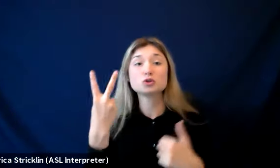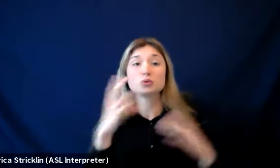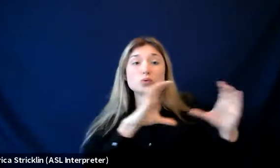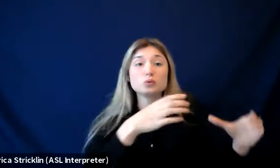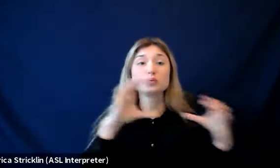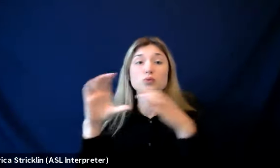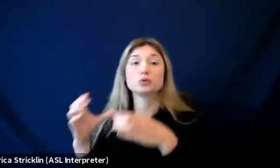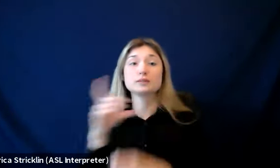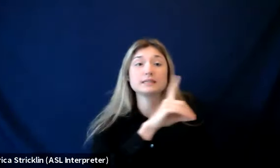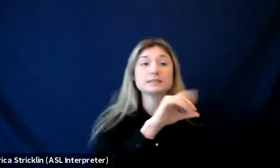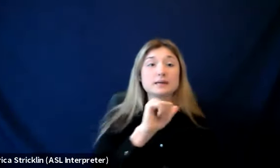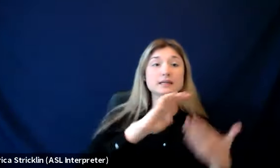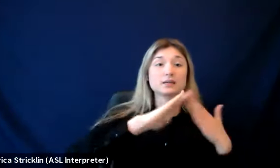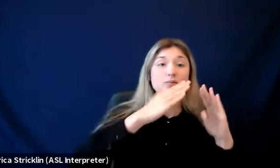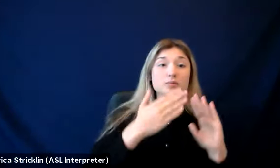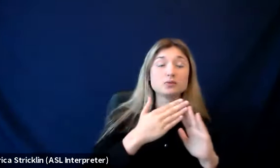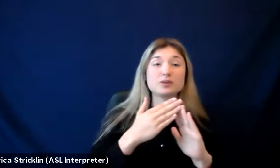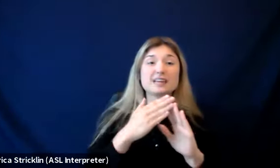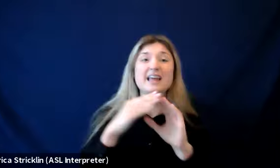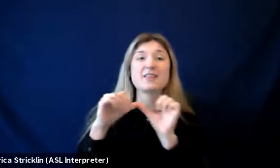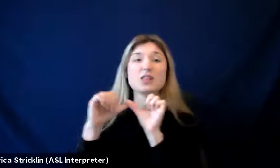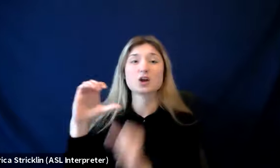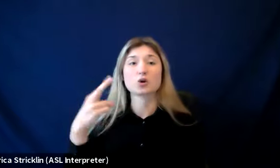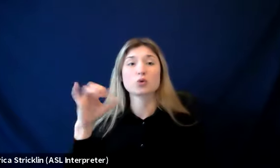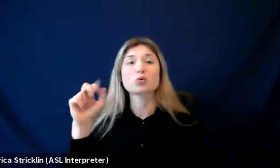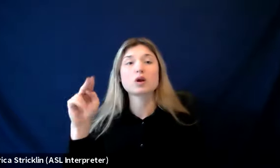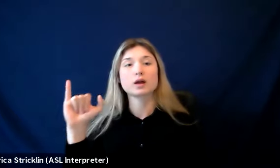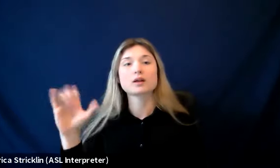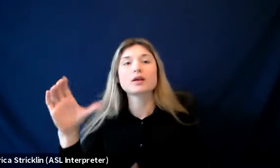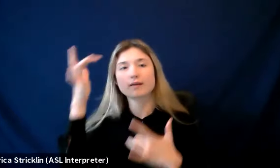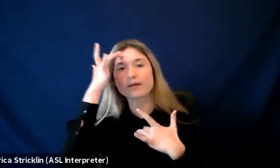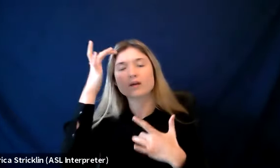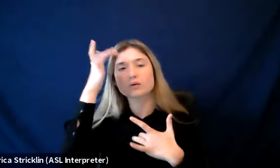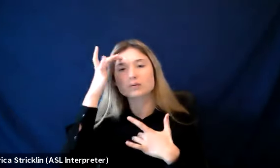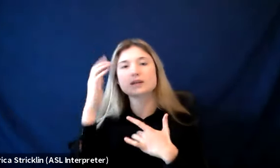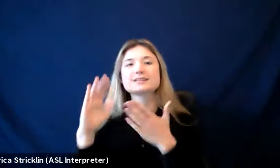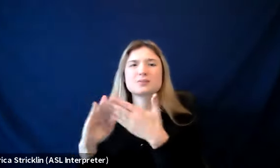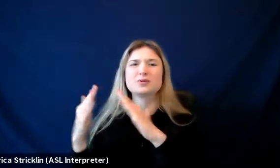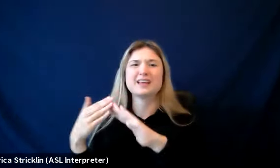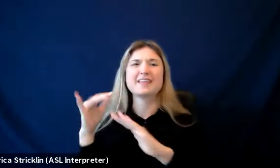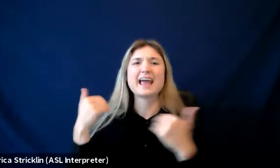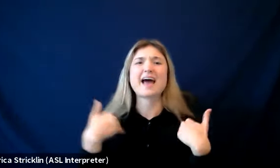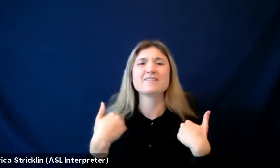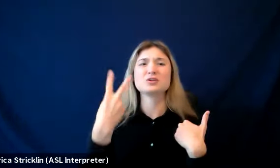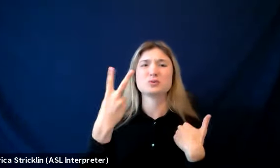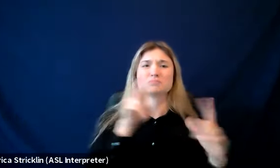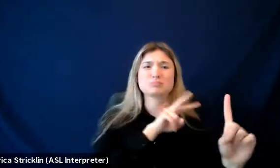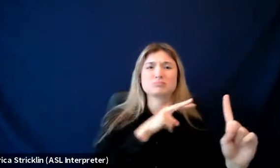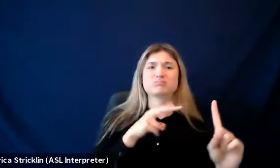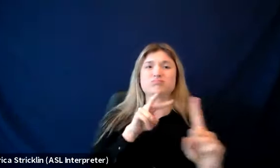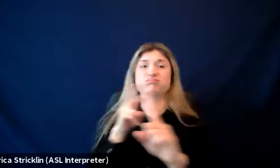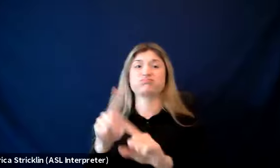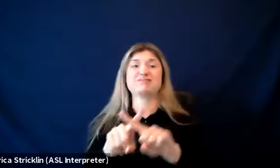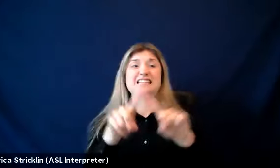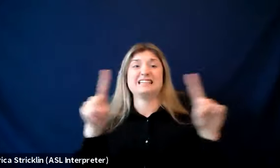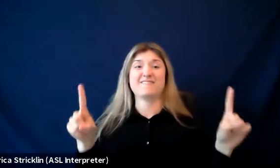and the chronic illness community and they're vastly different perspectives on language and how people identify between these two communities like in the disability community.